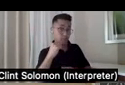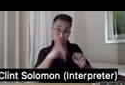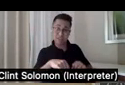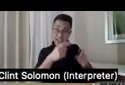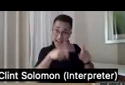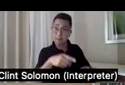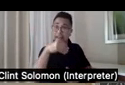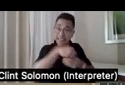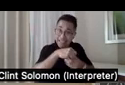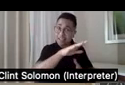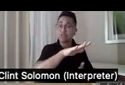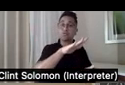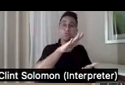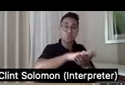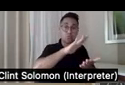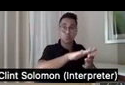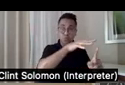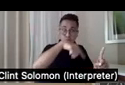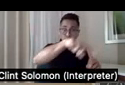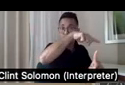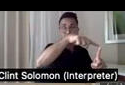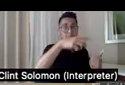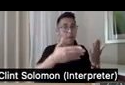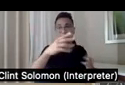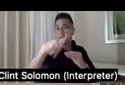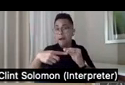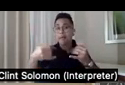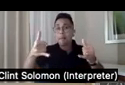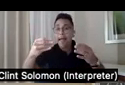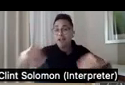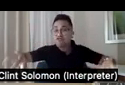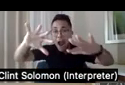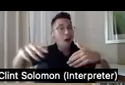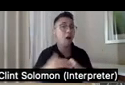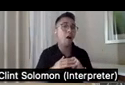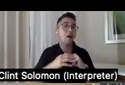can be an experienced book about the playground and experience books can be about something